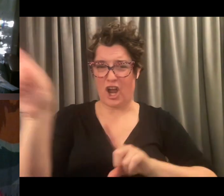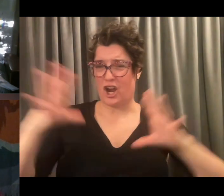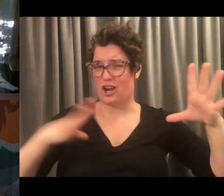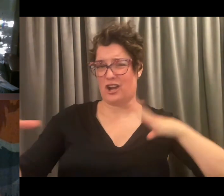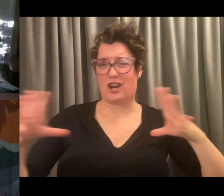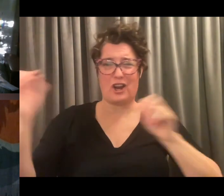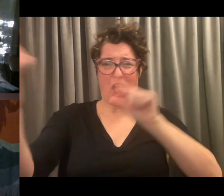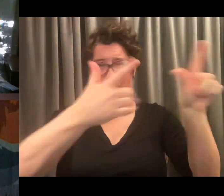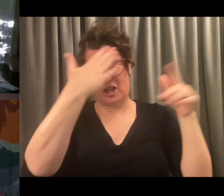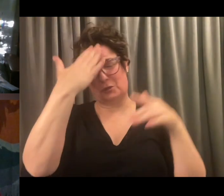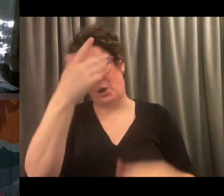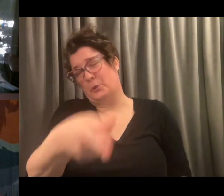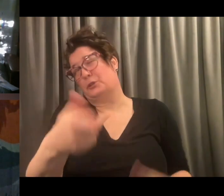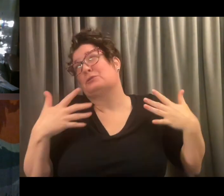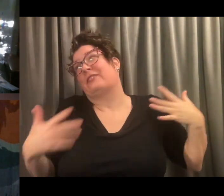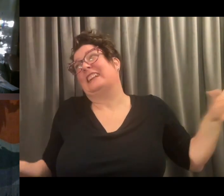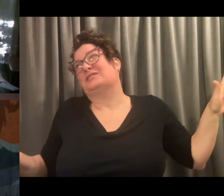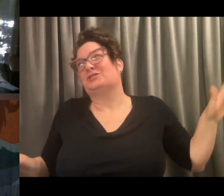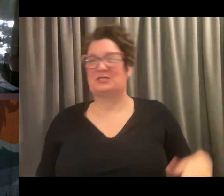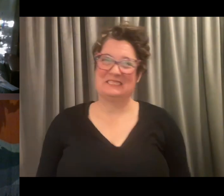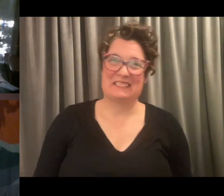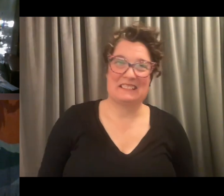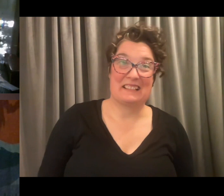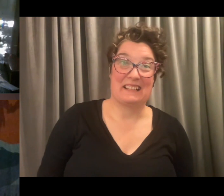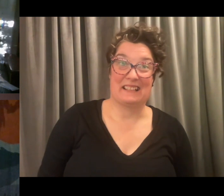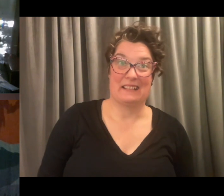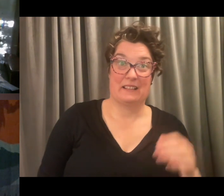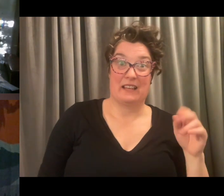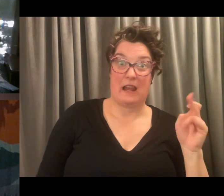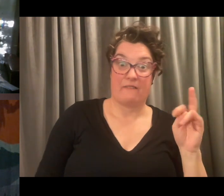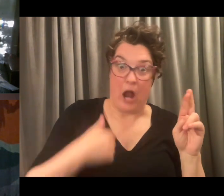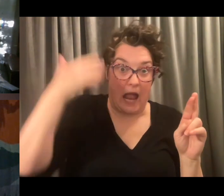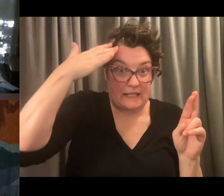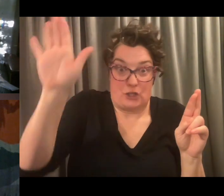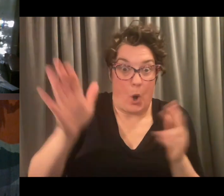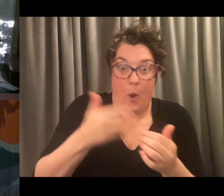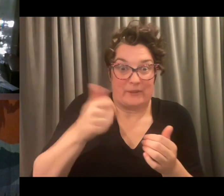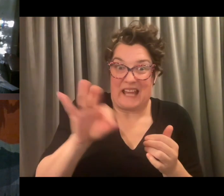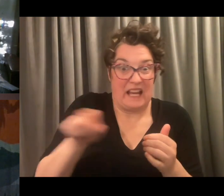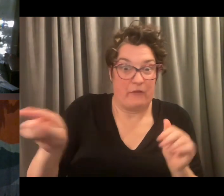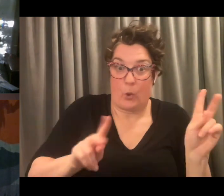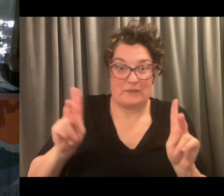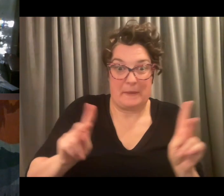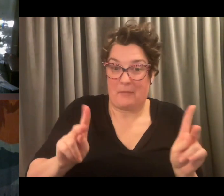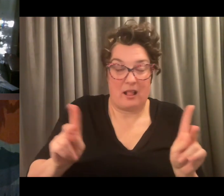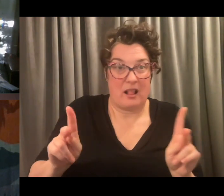Never: I didn't know almost to any of those people before I was in that play. Nomy: Oh, wow. Never: I knew very few of those people.